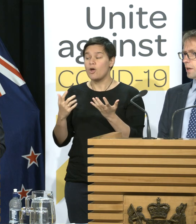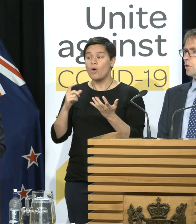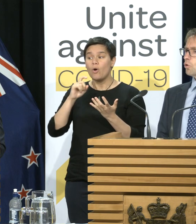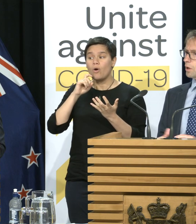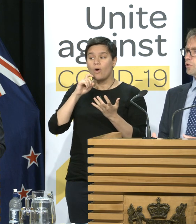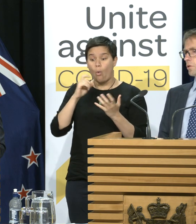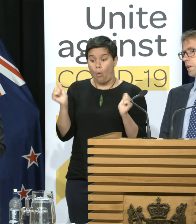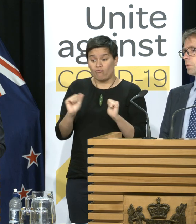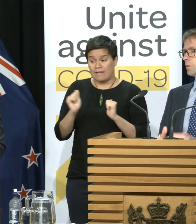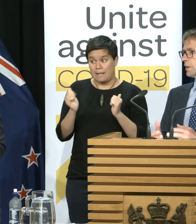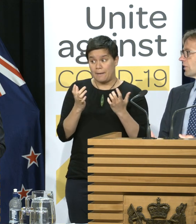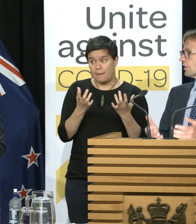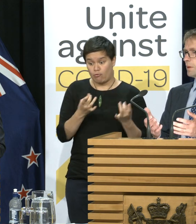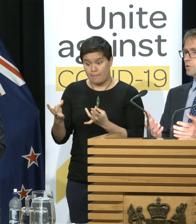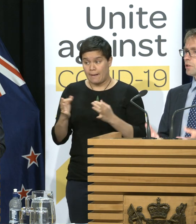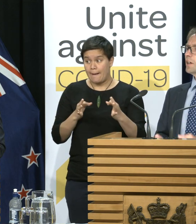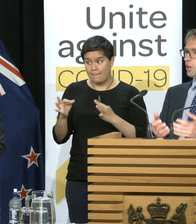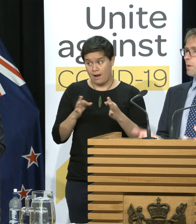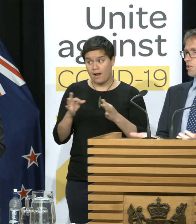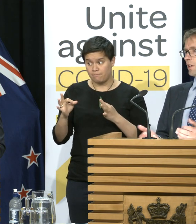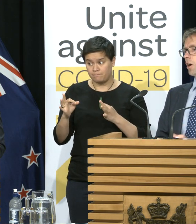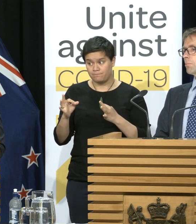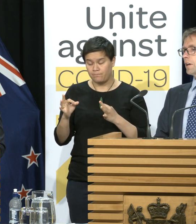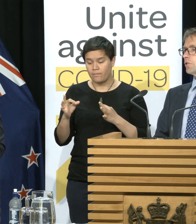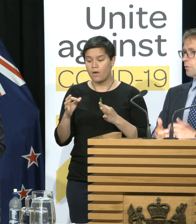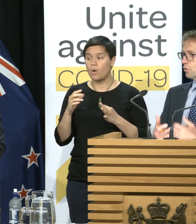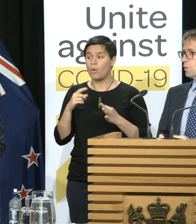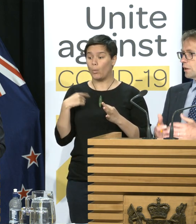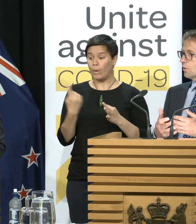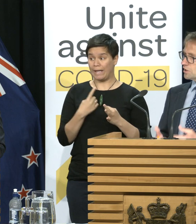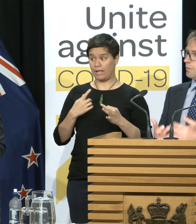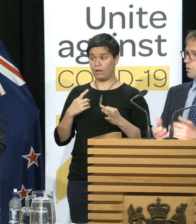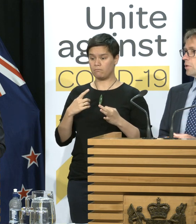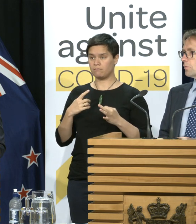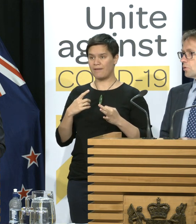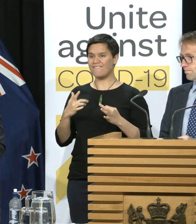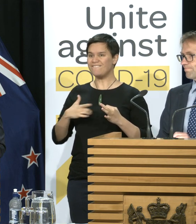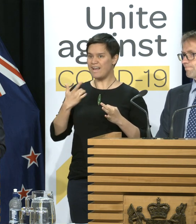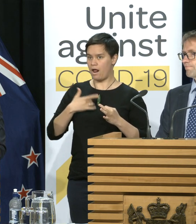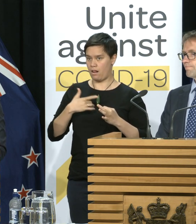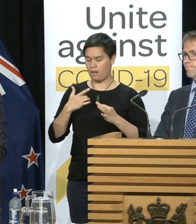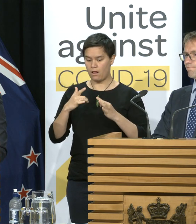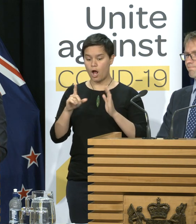But almost certainly, we would be asking people to go back to their home base before we went up alert levels.